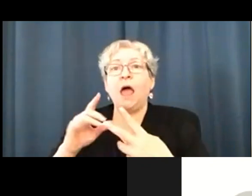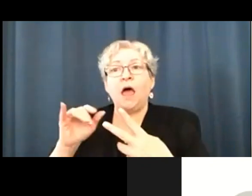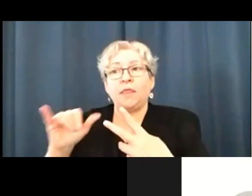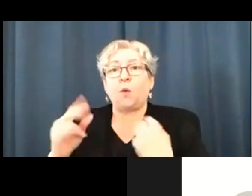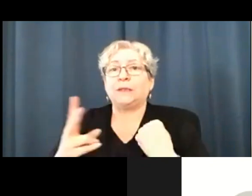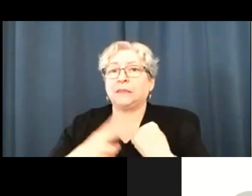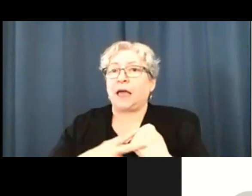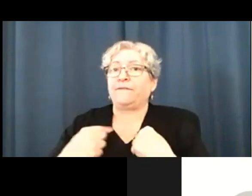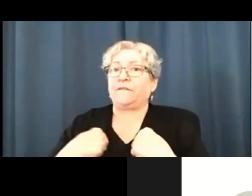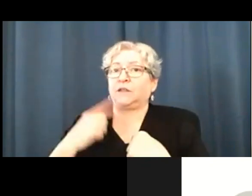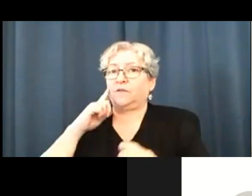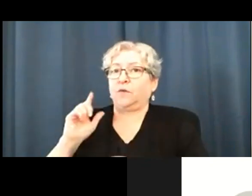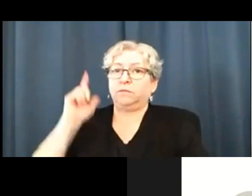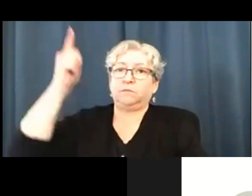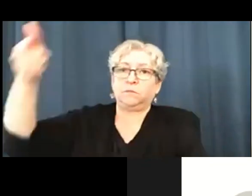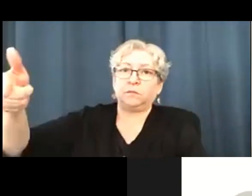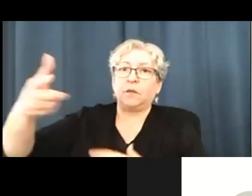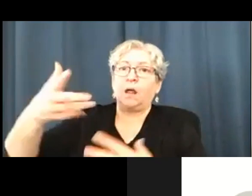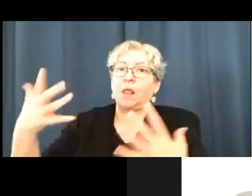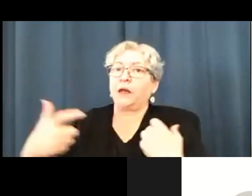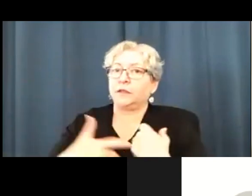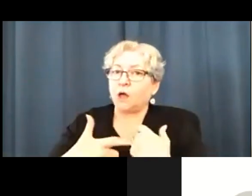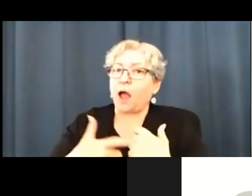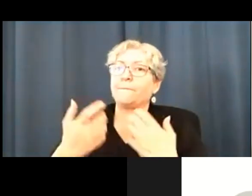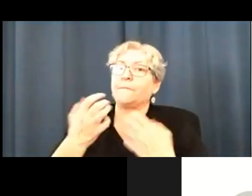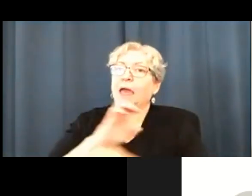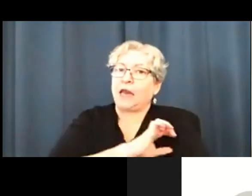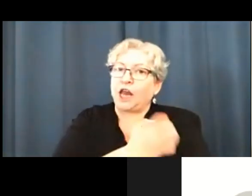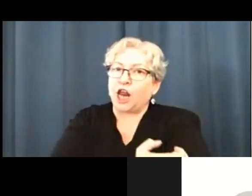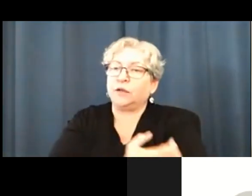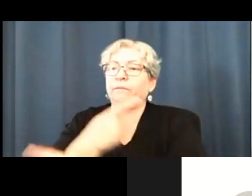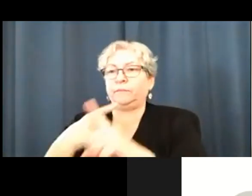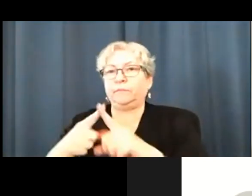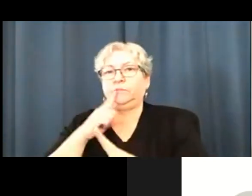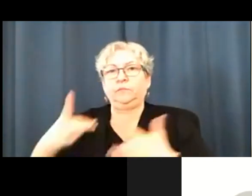in the long run of time, energy. So, I'm really excited for that.